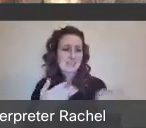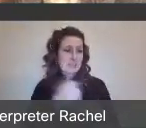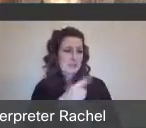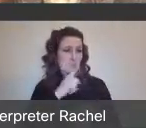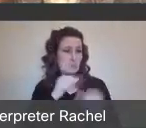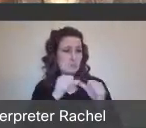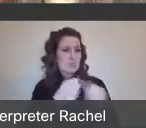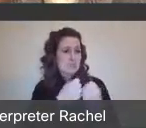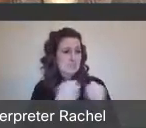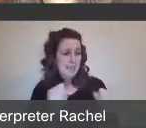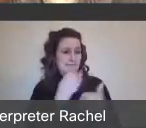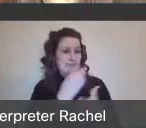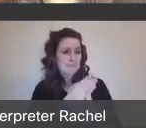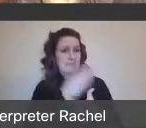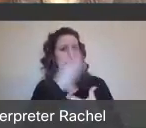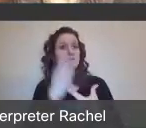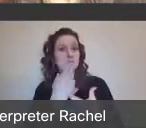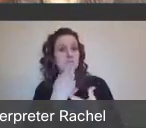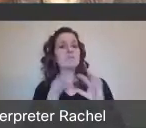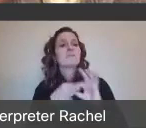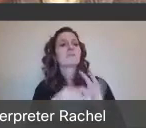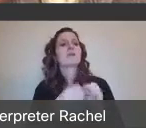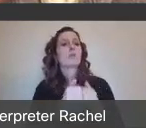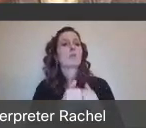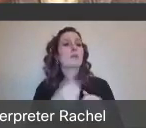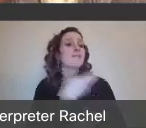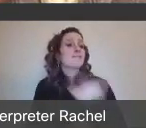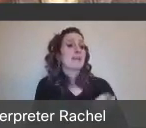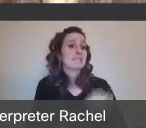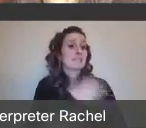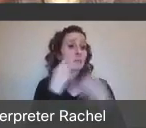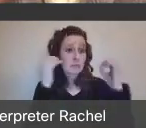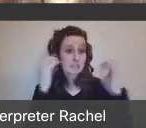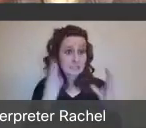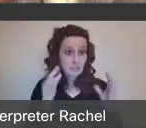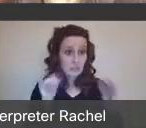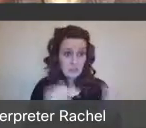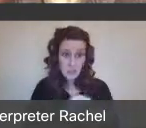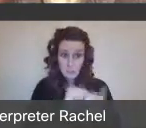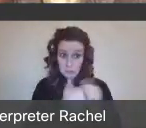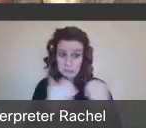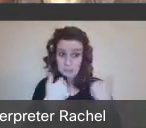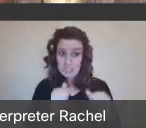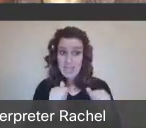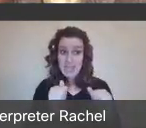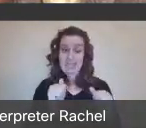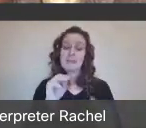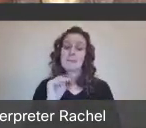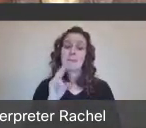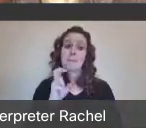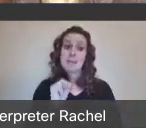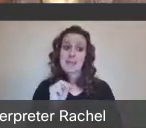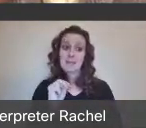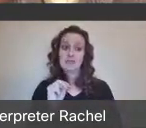And when it comes to vaccinating teachers, would that change any mitigation steps inside schools,